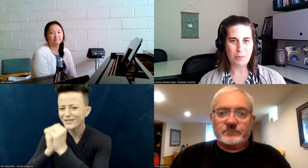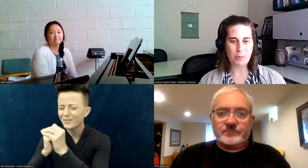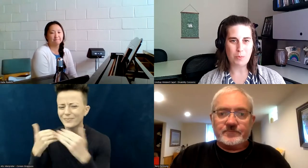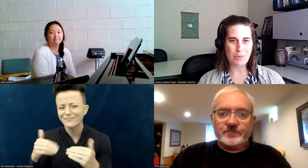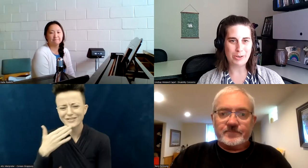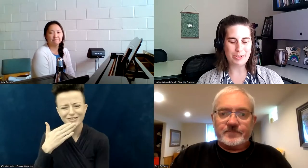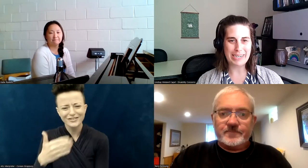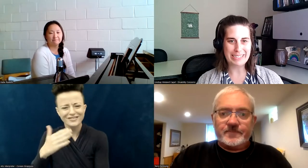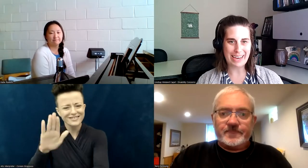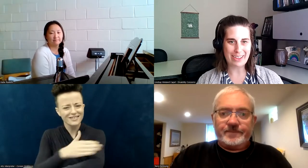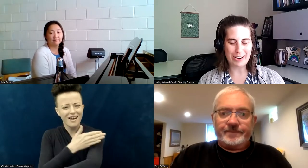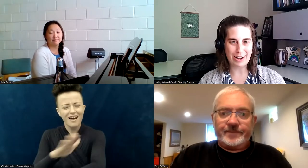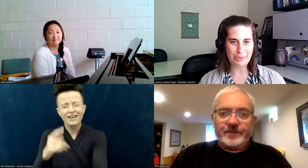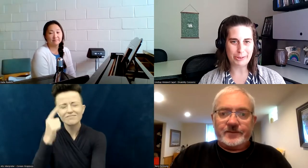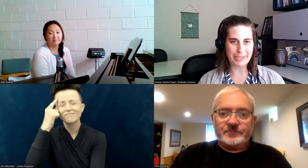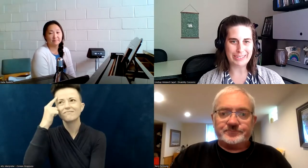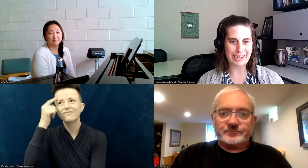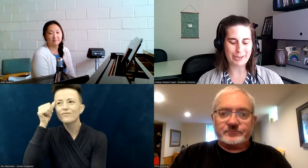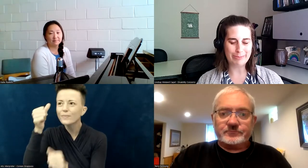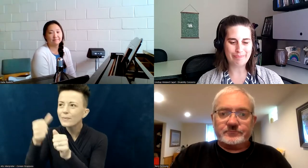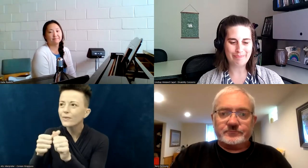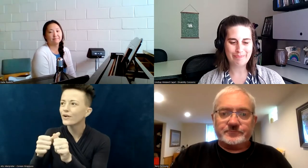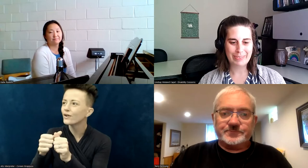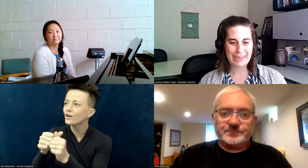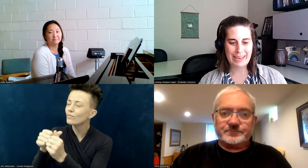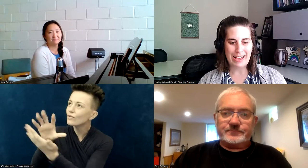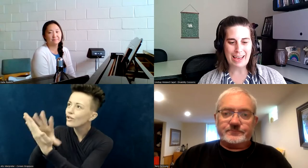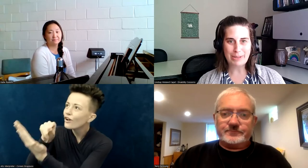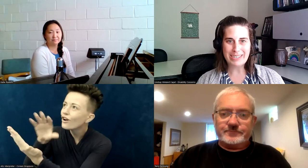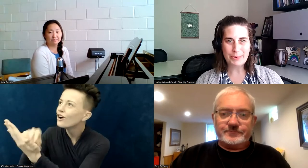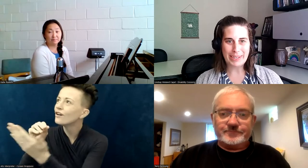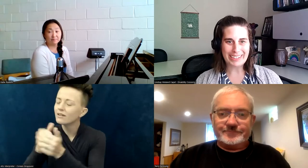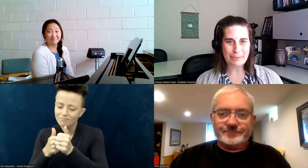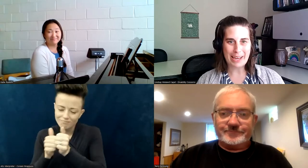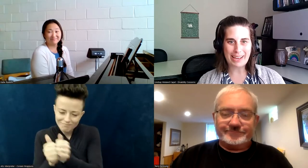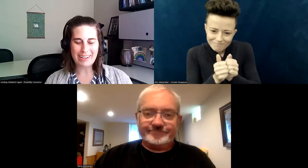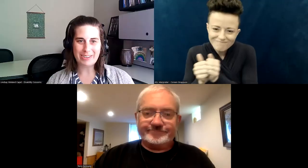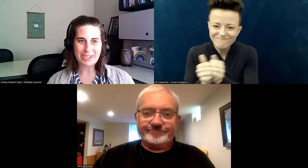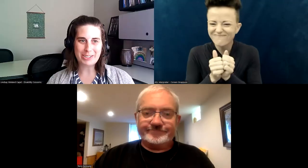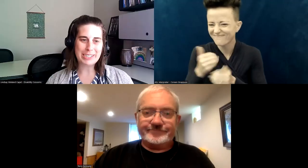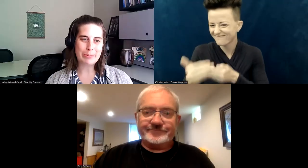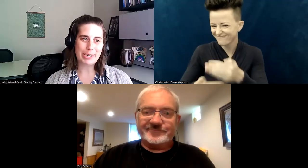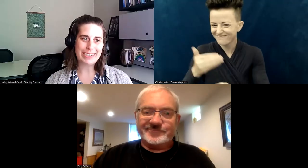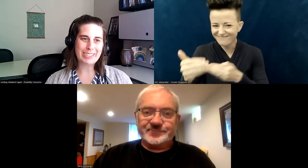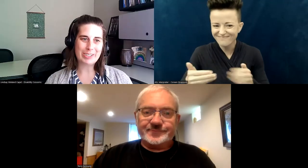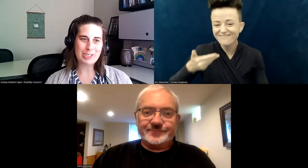of what we're doing together and how we're learning together. I'm Lindsay Wieland Capel, director of Disability Concerns